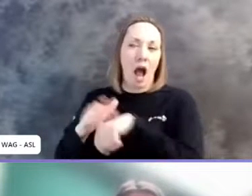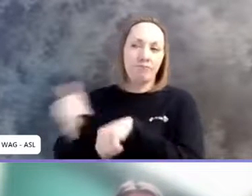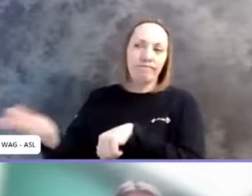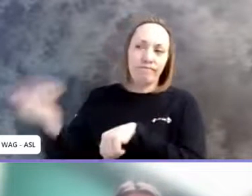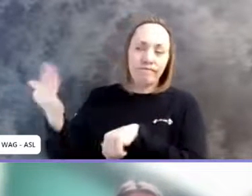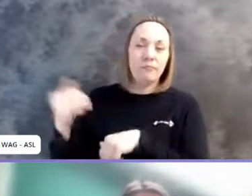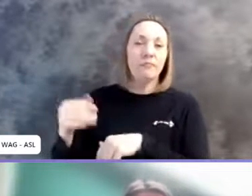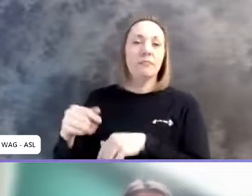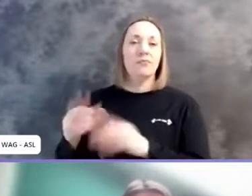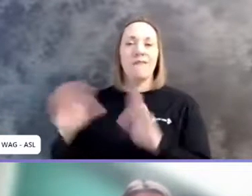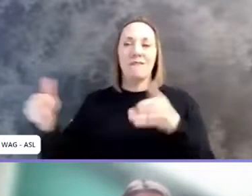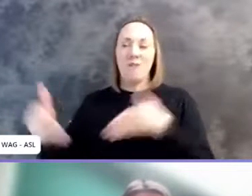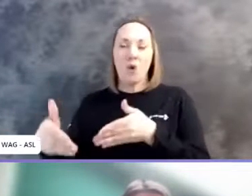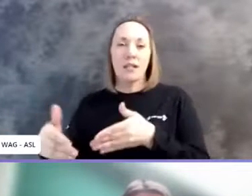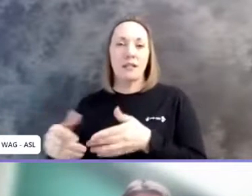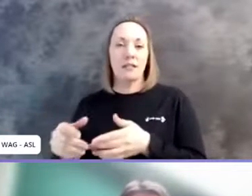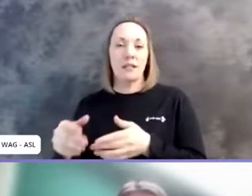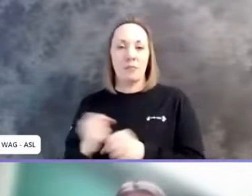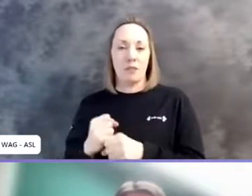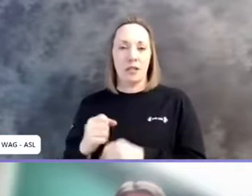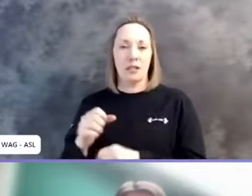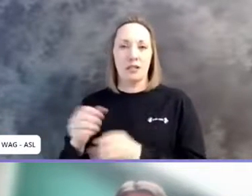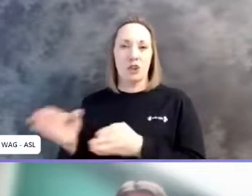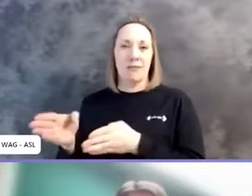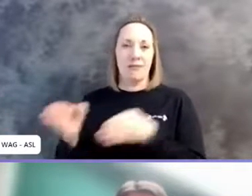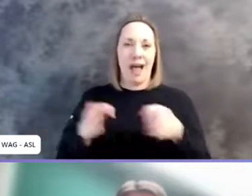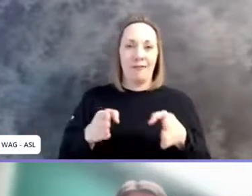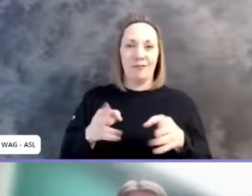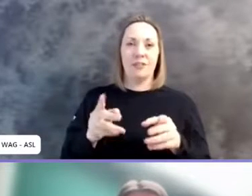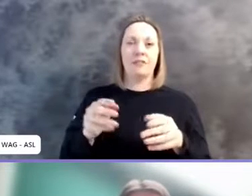technology at PWC us, I co lead and accessibility and